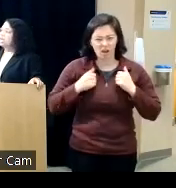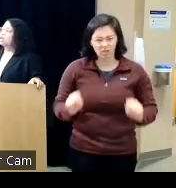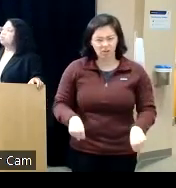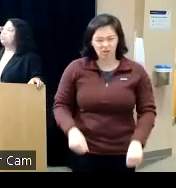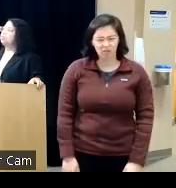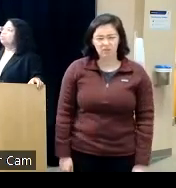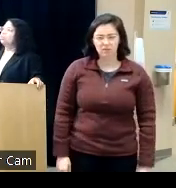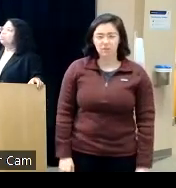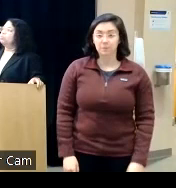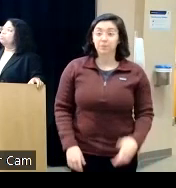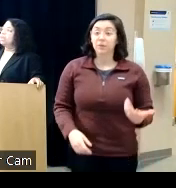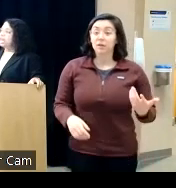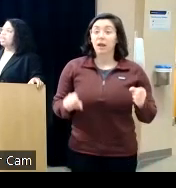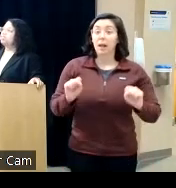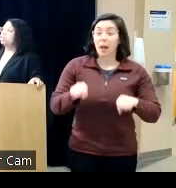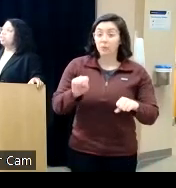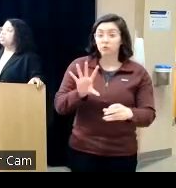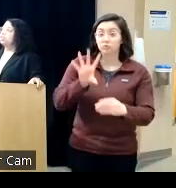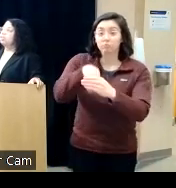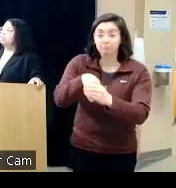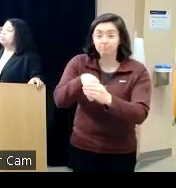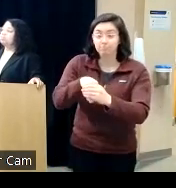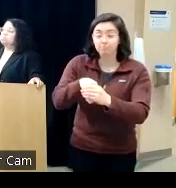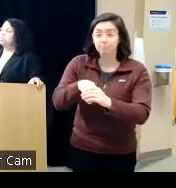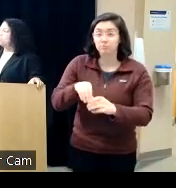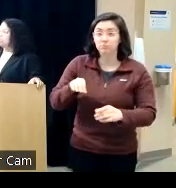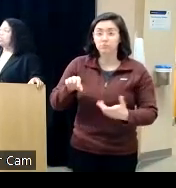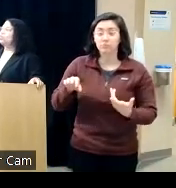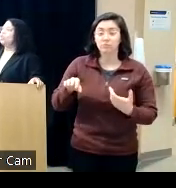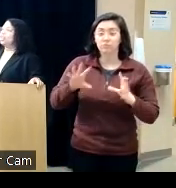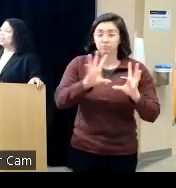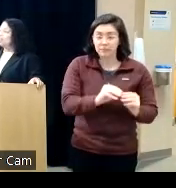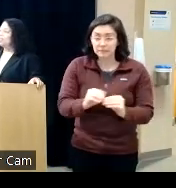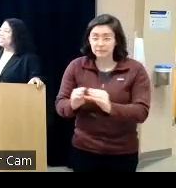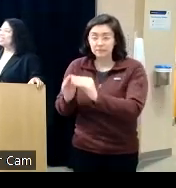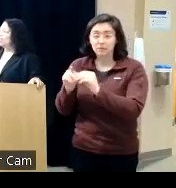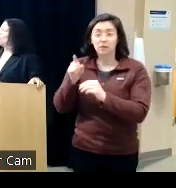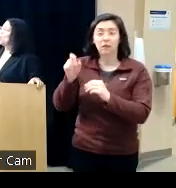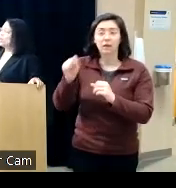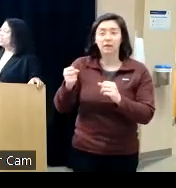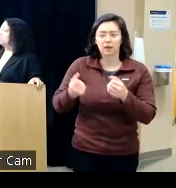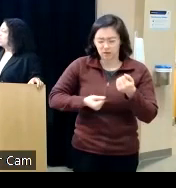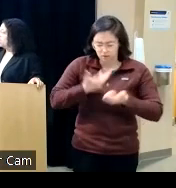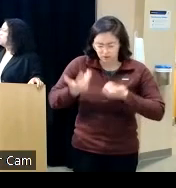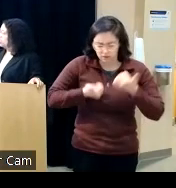being able to engage in sessions where they're able to kind of figure out ways that they can